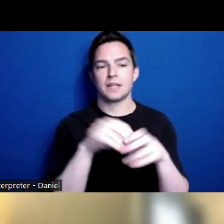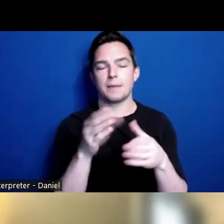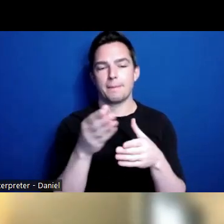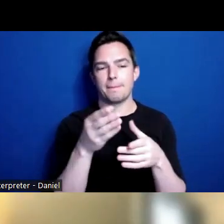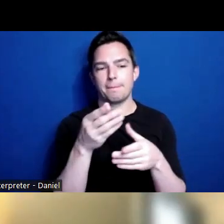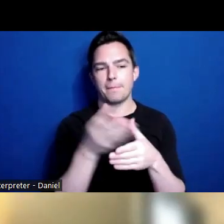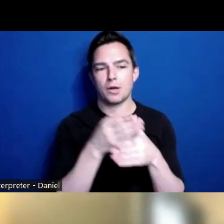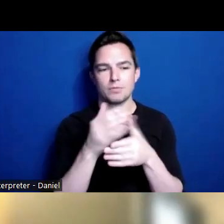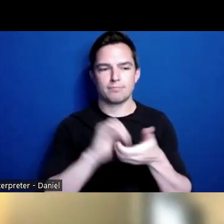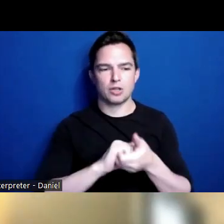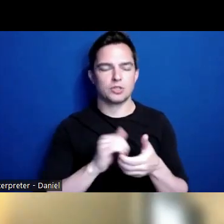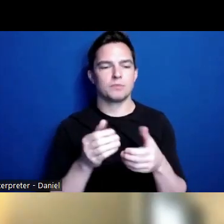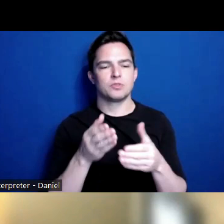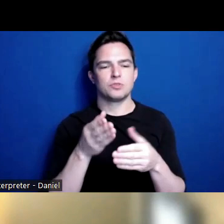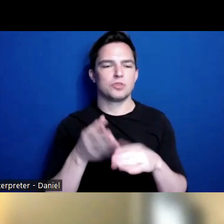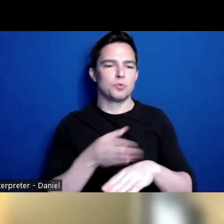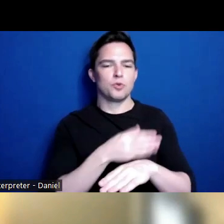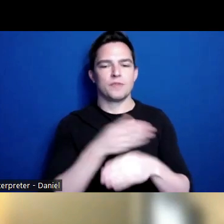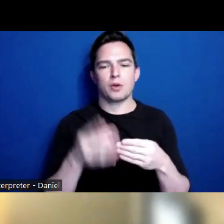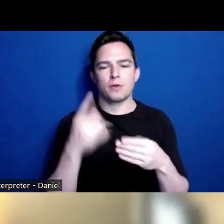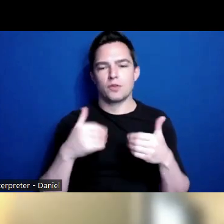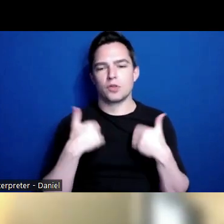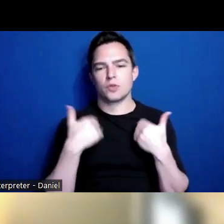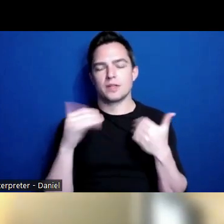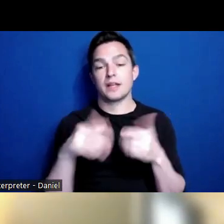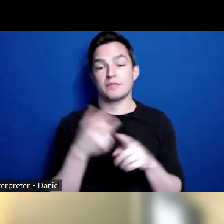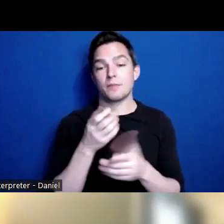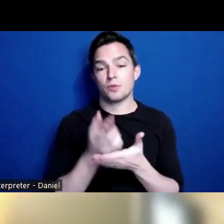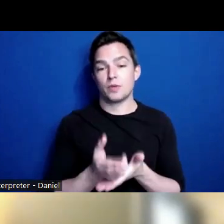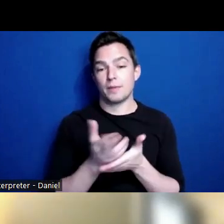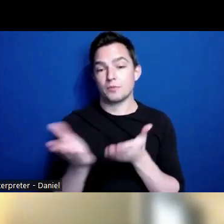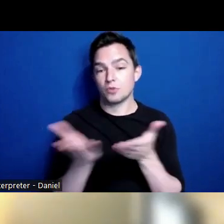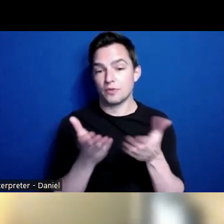to improve outcomes for youth. And that's from the Rehabilitation Services Administration.